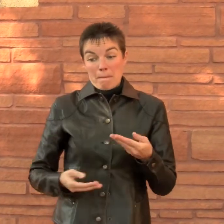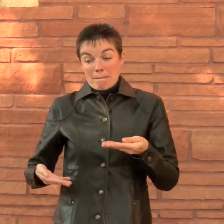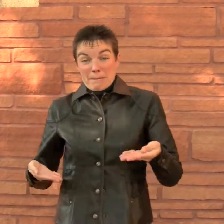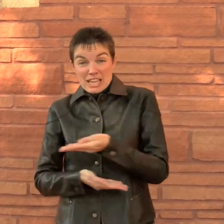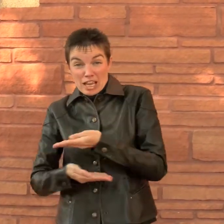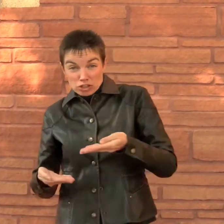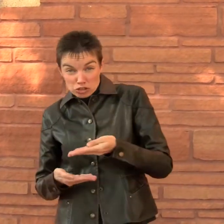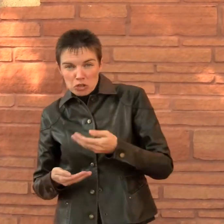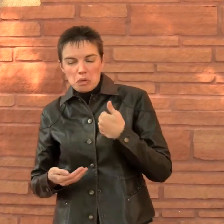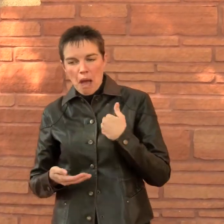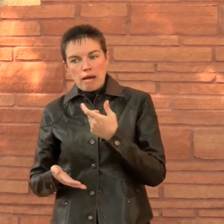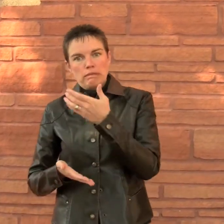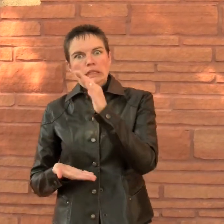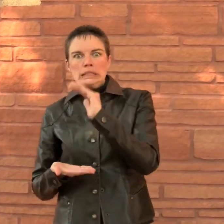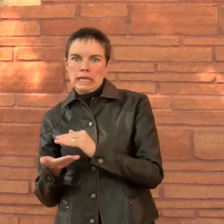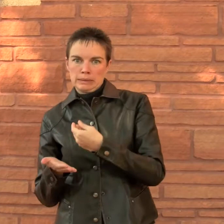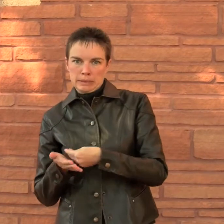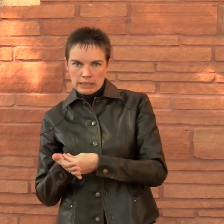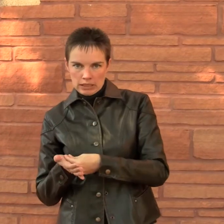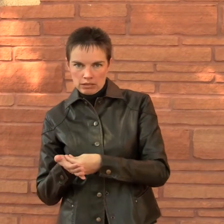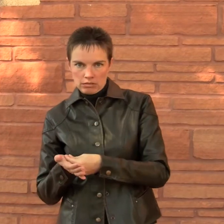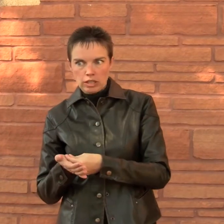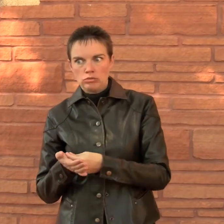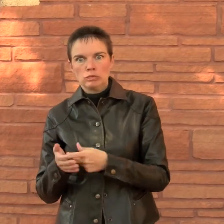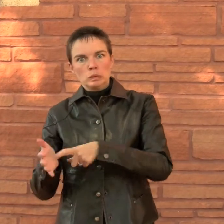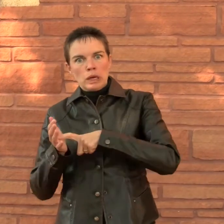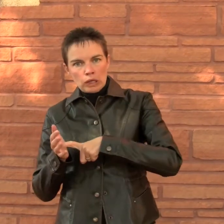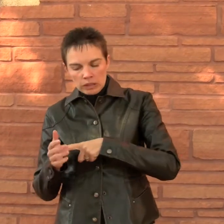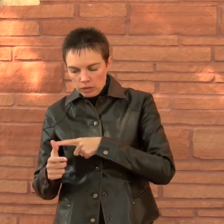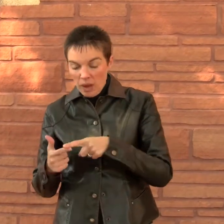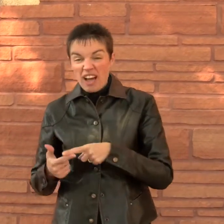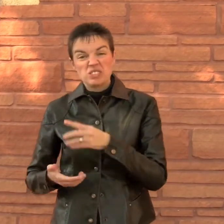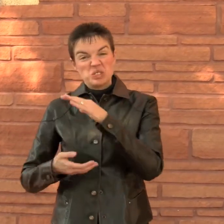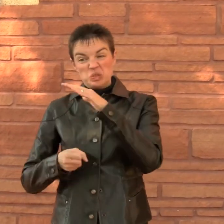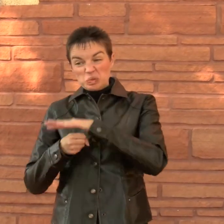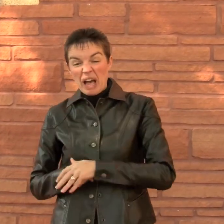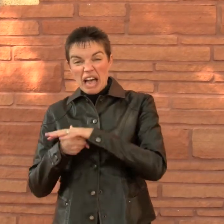With mediation, less money is usually required. Your anxiety can be decreased as well.